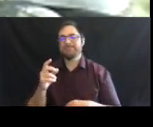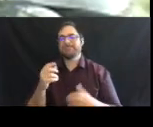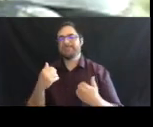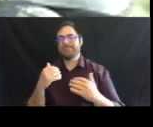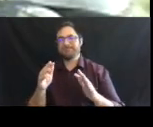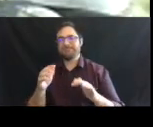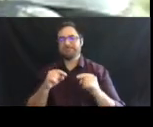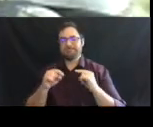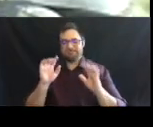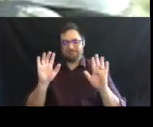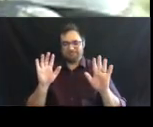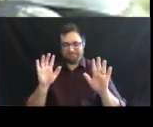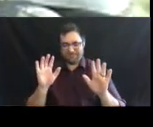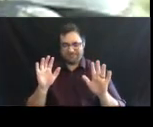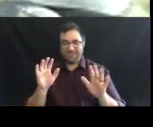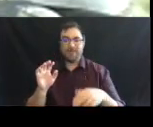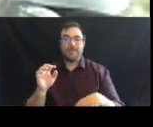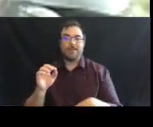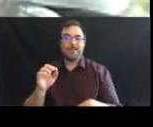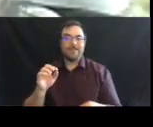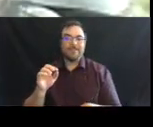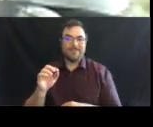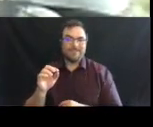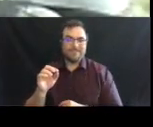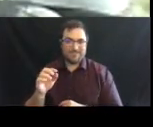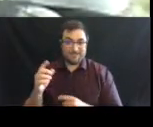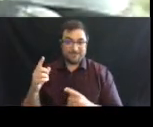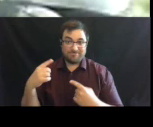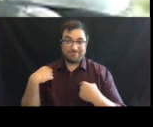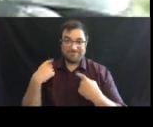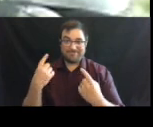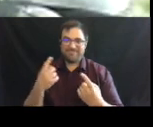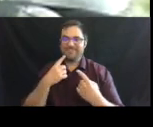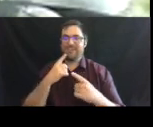start over. One of the things that we've accomplished, for a while now is that we have a